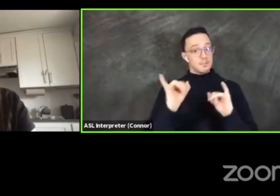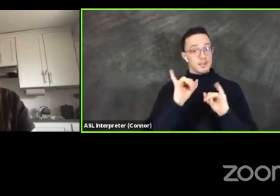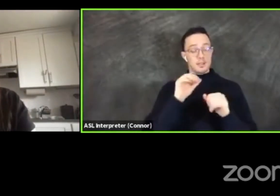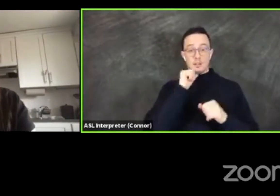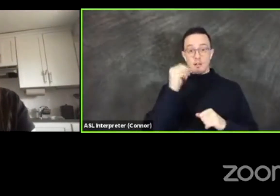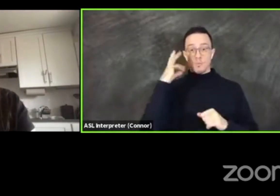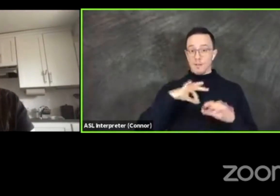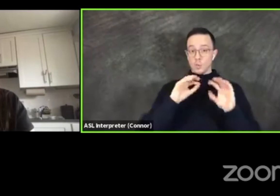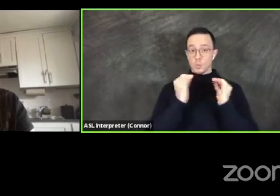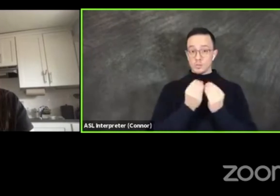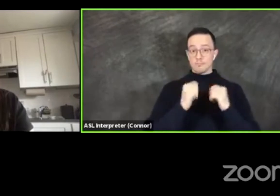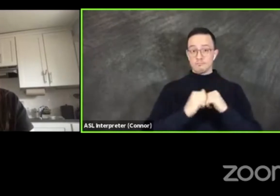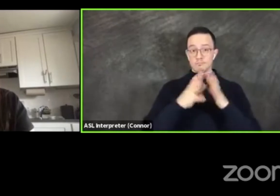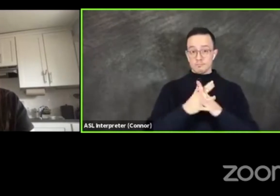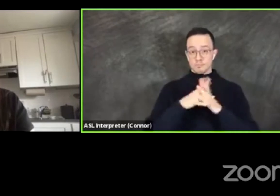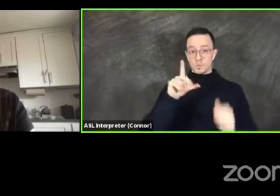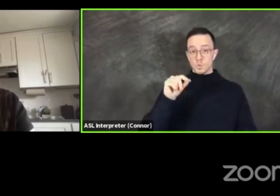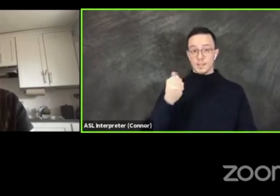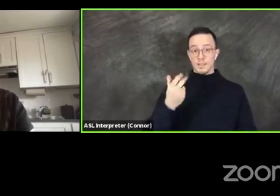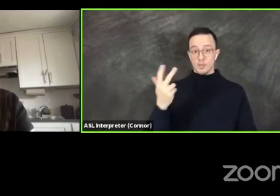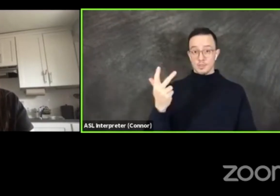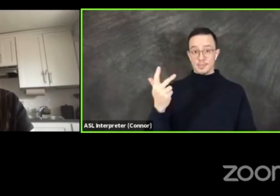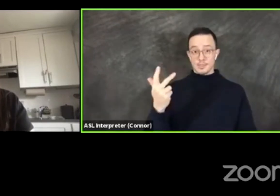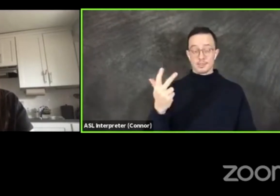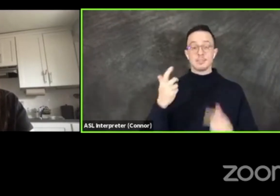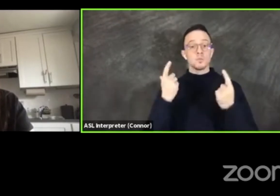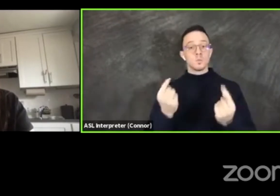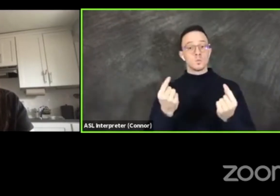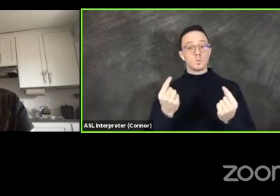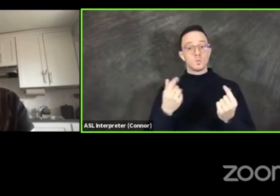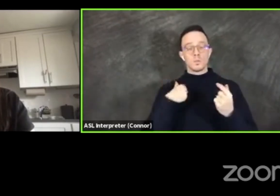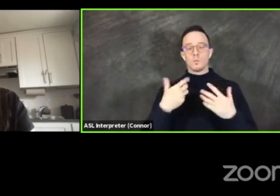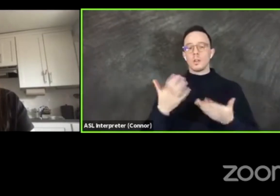WORKS IN ALLIANCE WITH THE NATIONAL ORGANIZATION DANCE/USA TO DRIVE LOCAL-NATIONAL